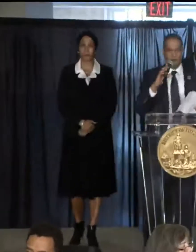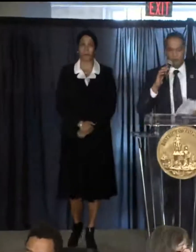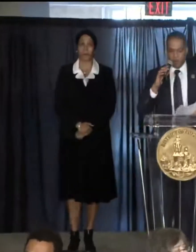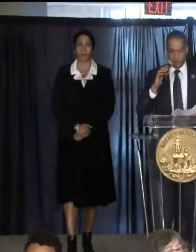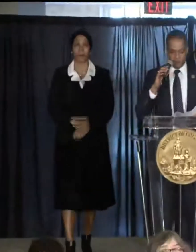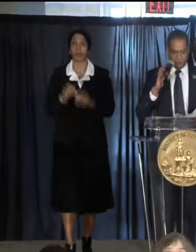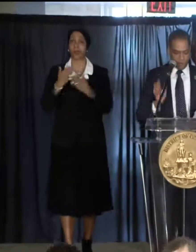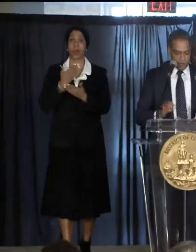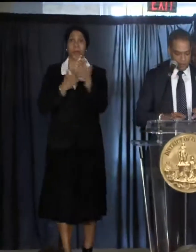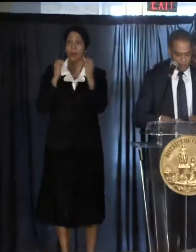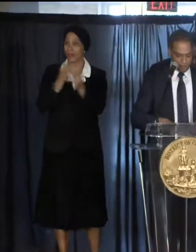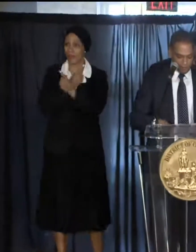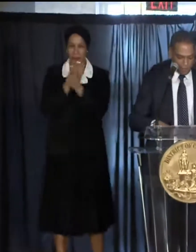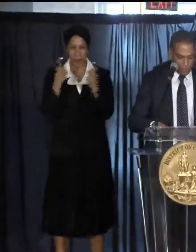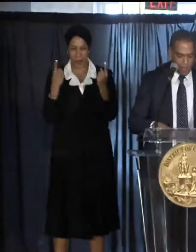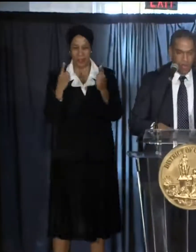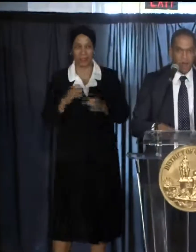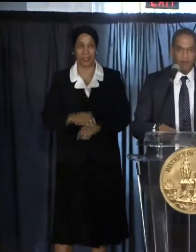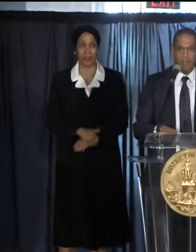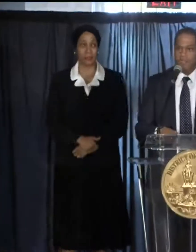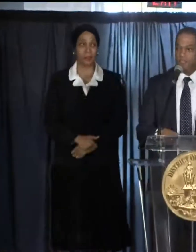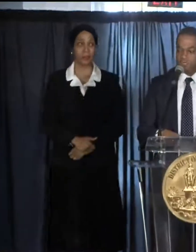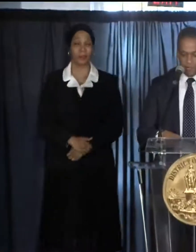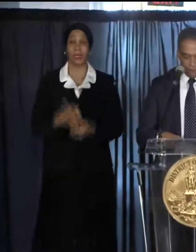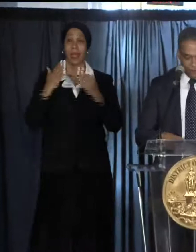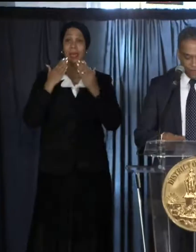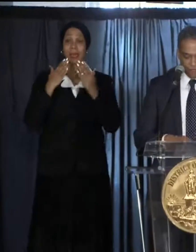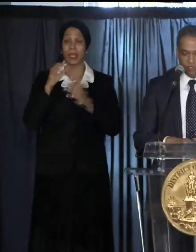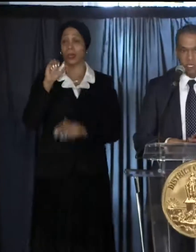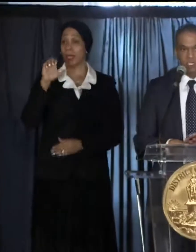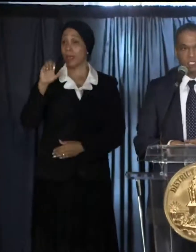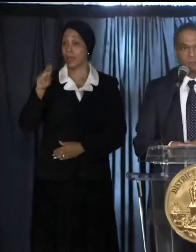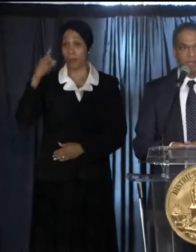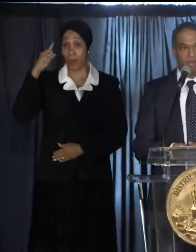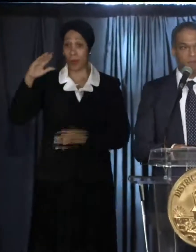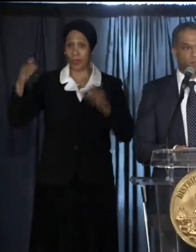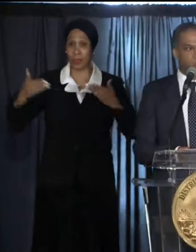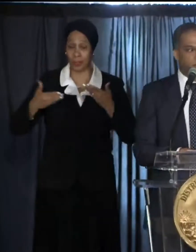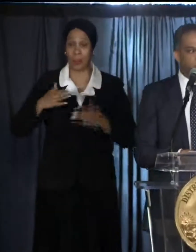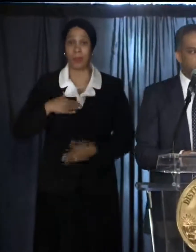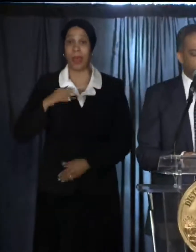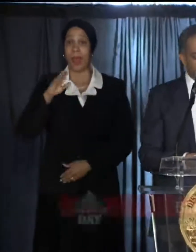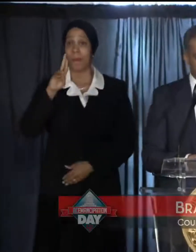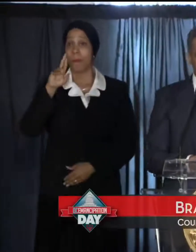GOOD MORNING, EVERYONE. THANK YOU, SAM, FOR THAT INTRODUCTION. MY NAME IS BRANDON TODD AND I